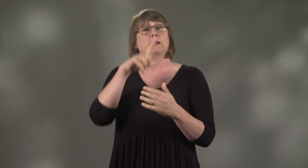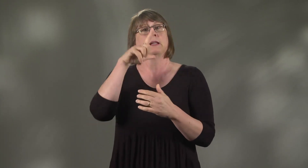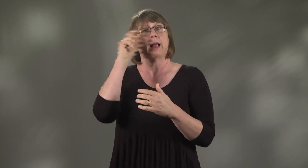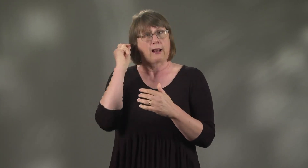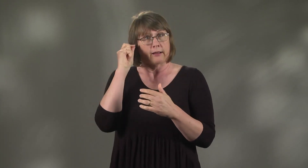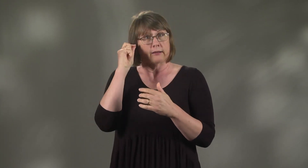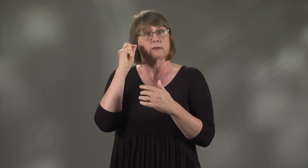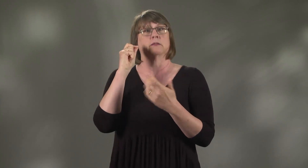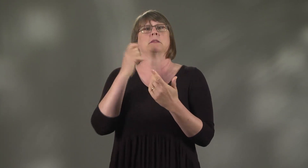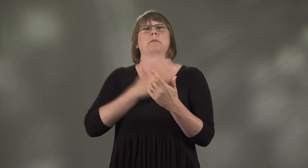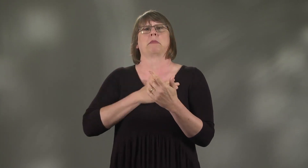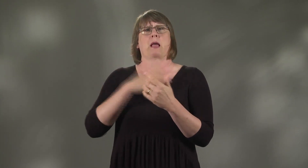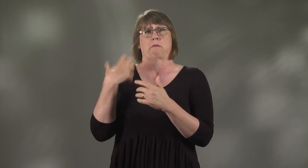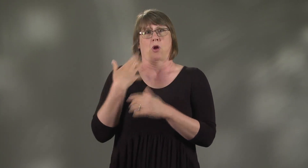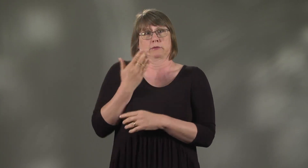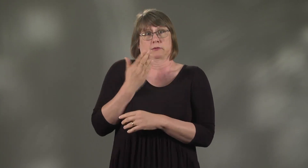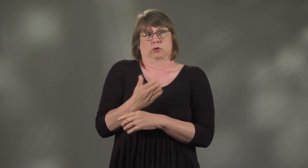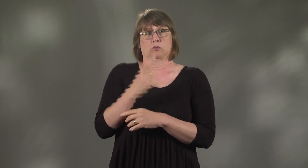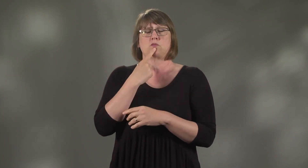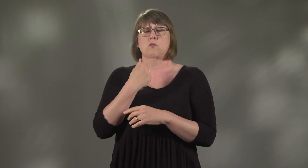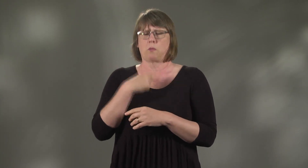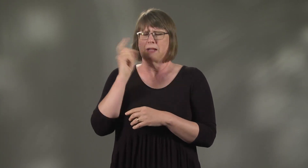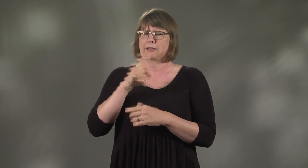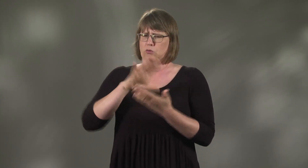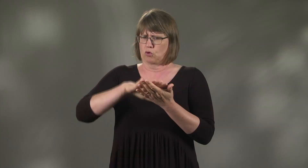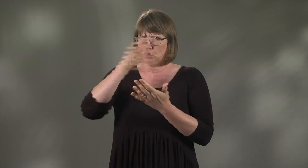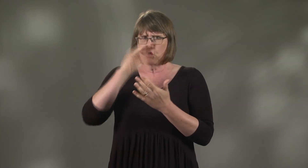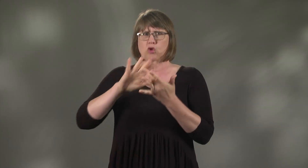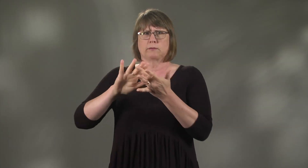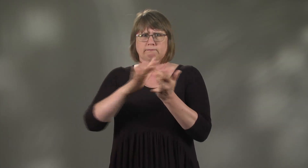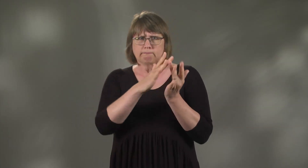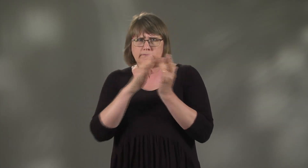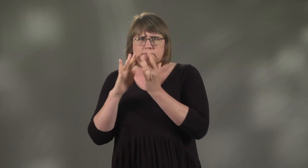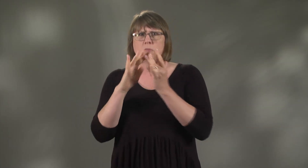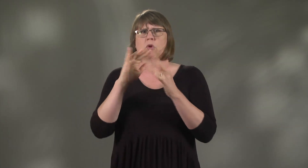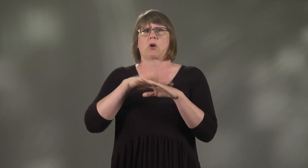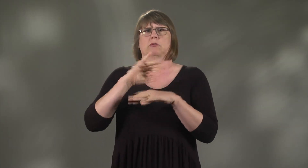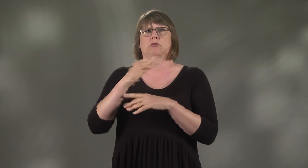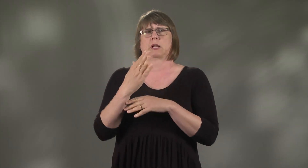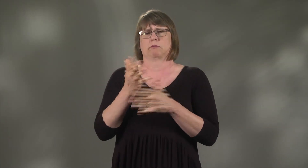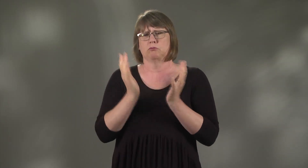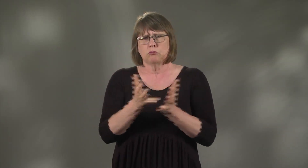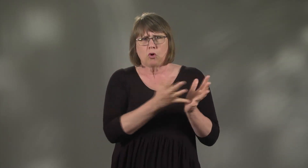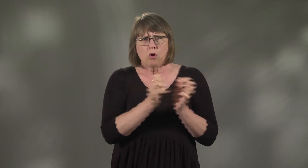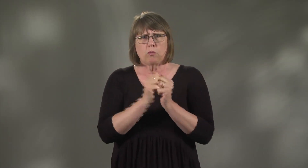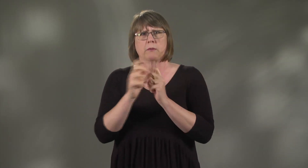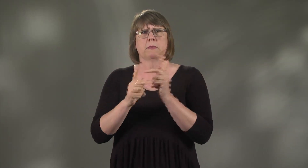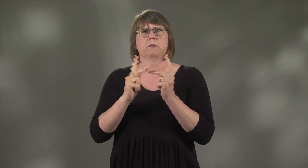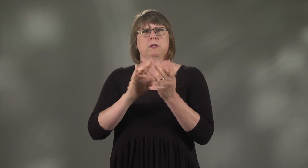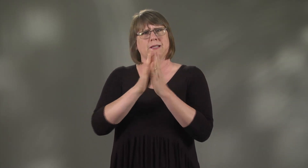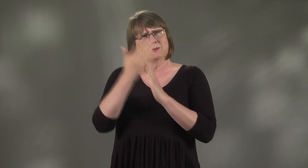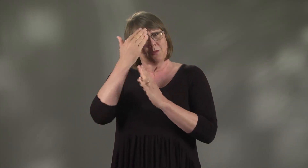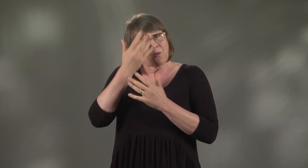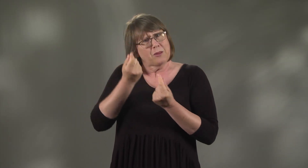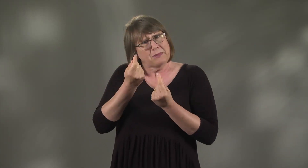When I got to Gallaudet, my boss there told me I needed to learn to make connections on the job, to chat with people, get to know them a little bit,